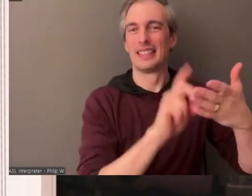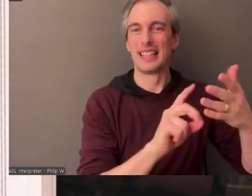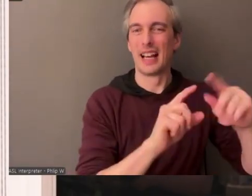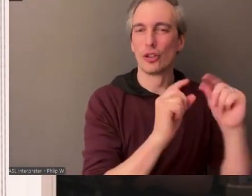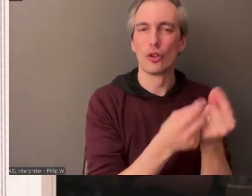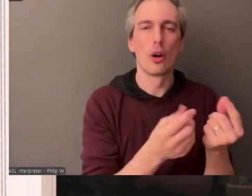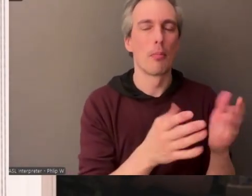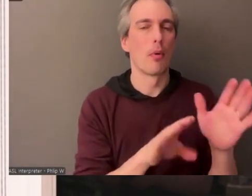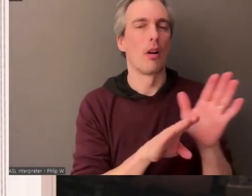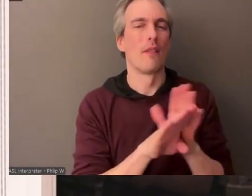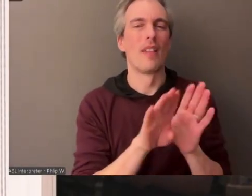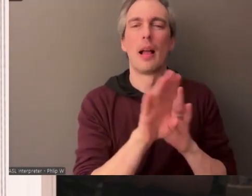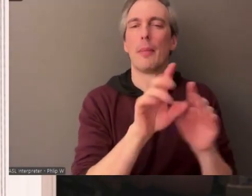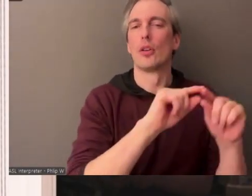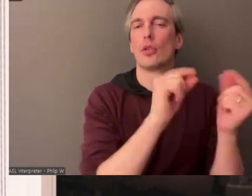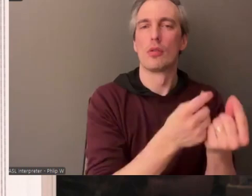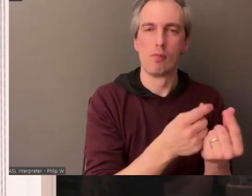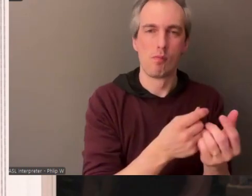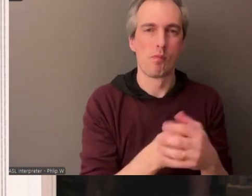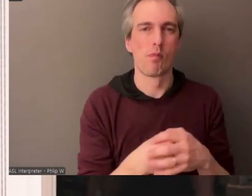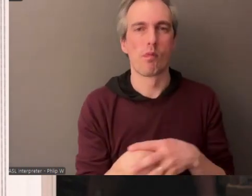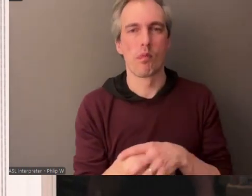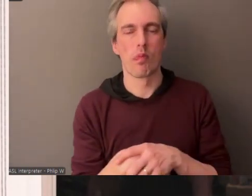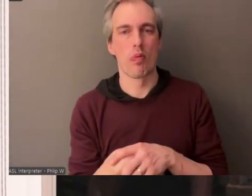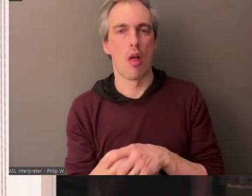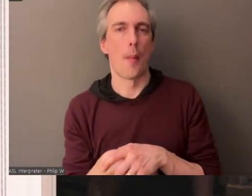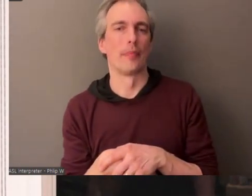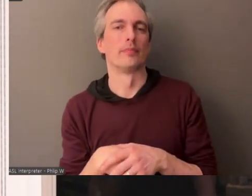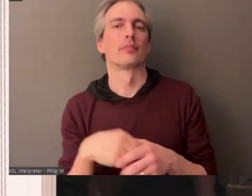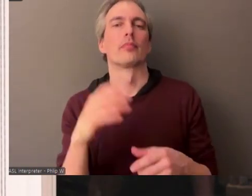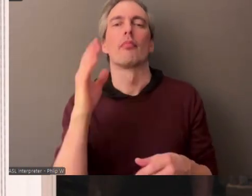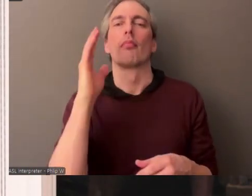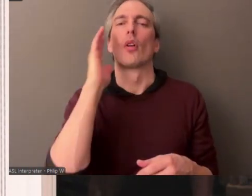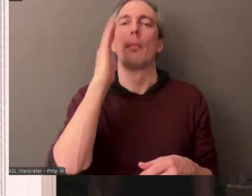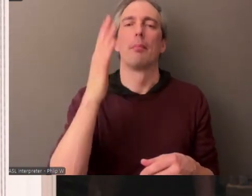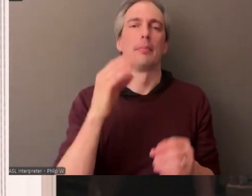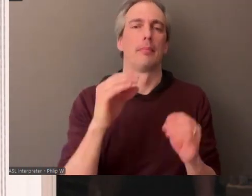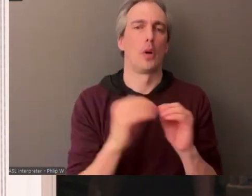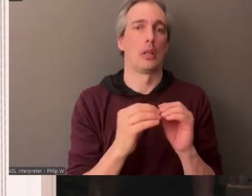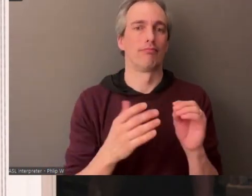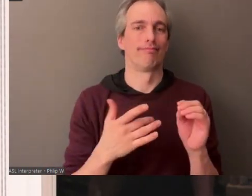it is much more likely that the team is going to completely cease to exist